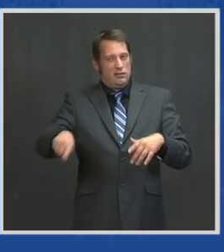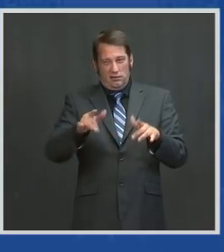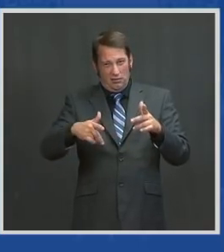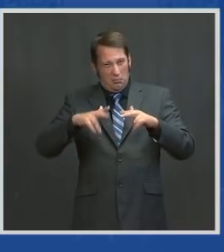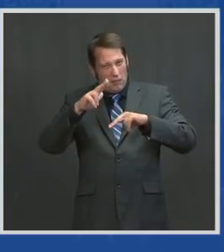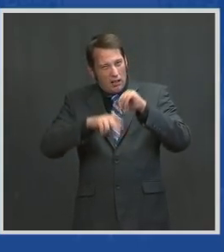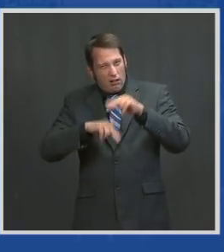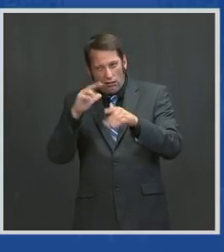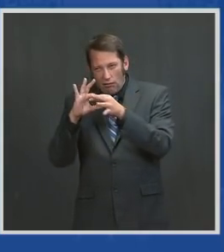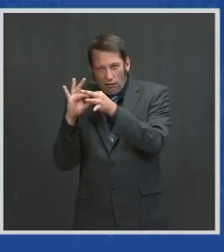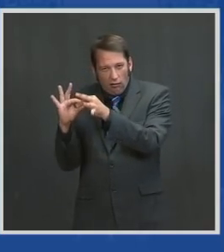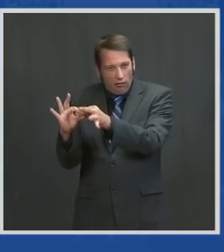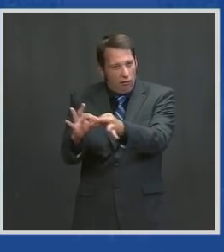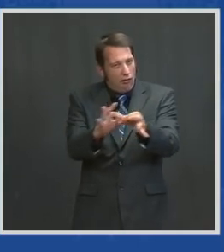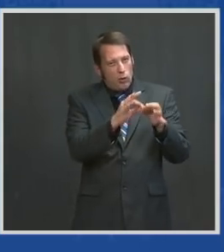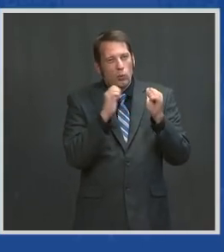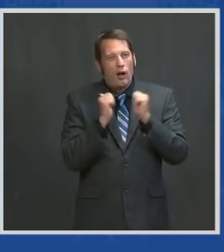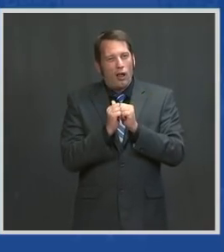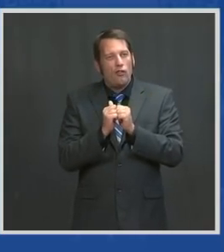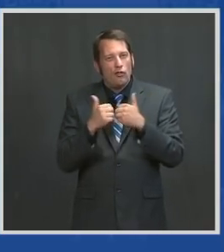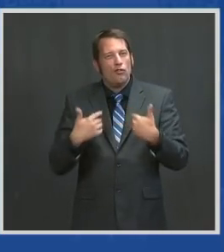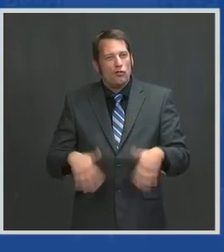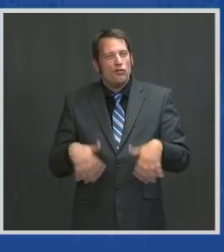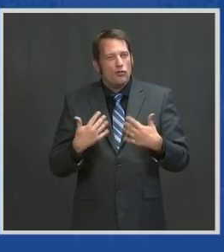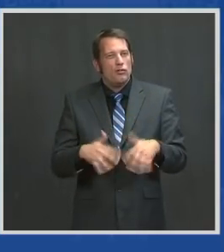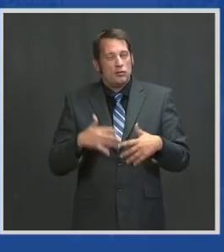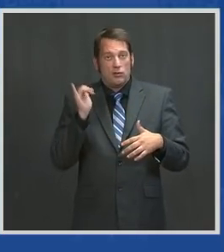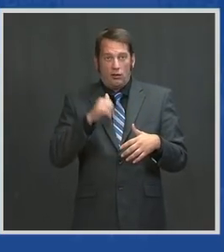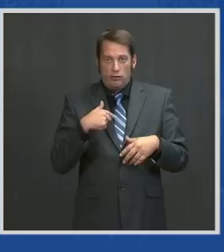And it's our obligation to match that devotion.